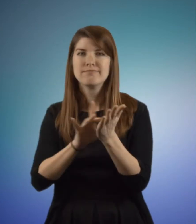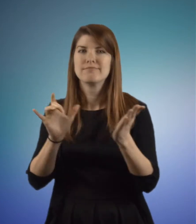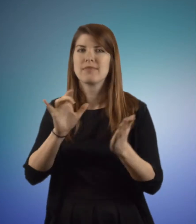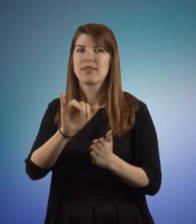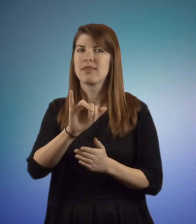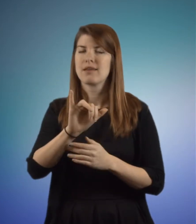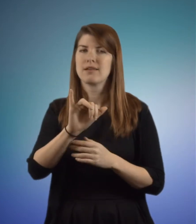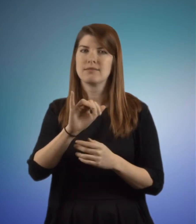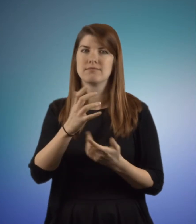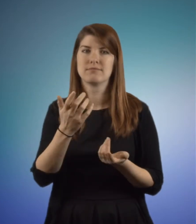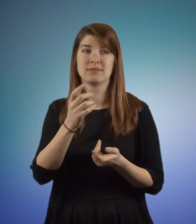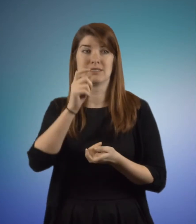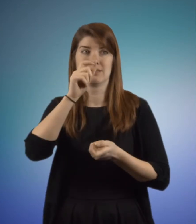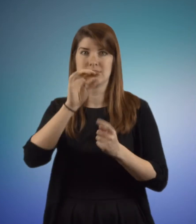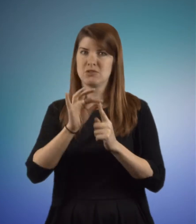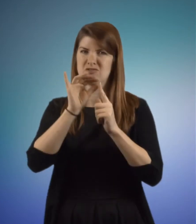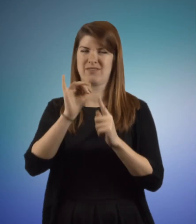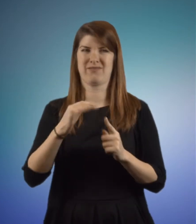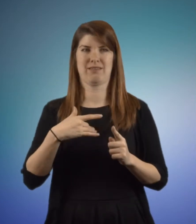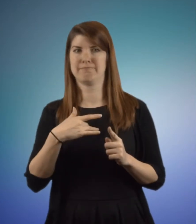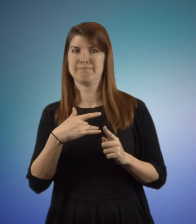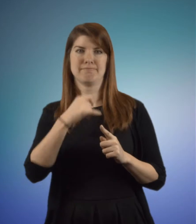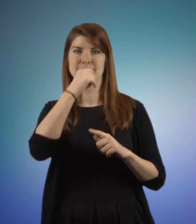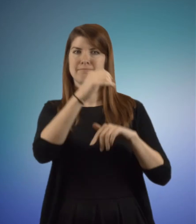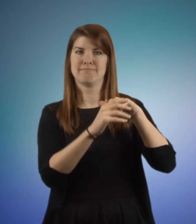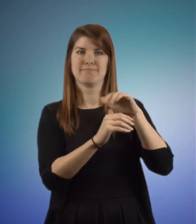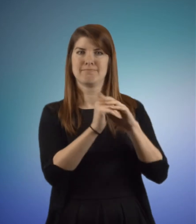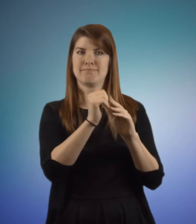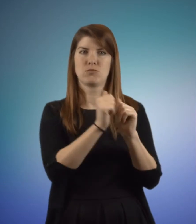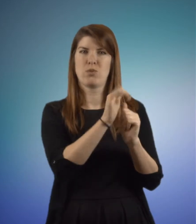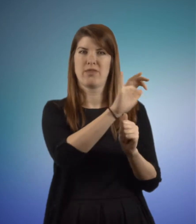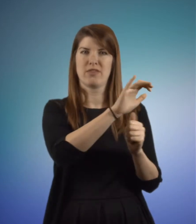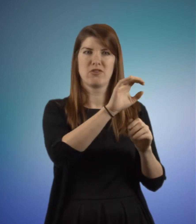if they're not comfortable with the evaluation results that the school has provided.